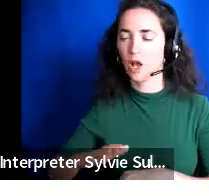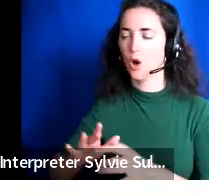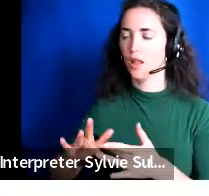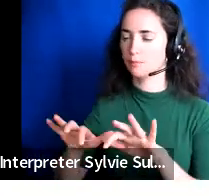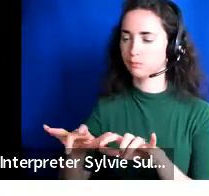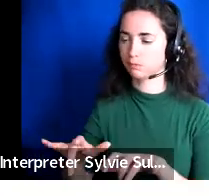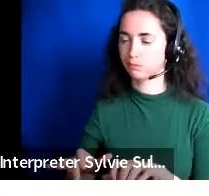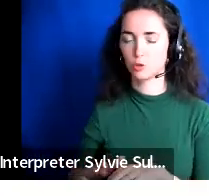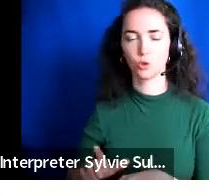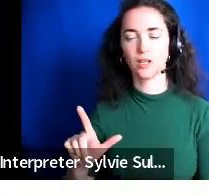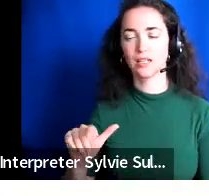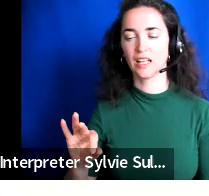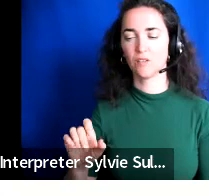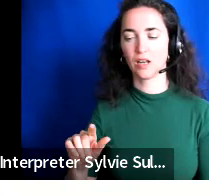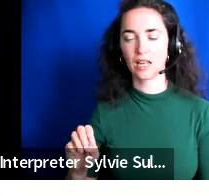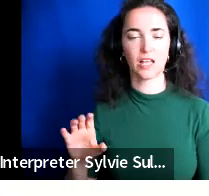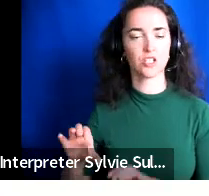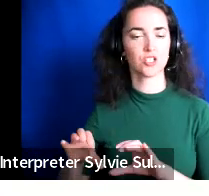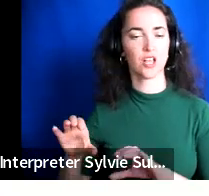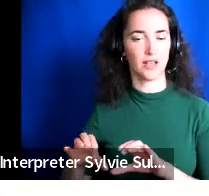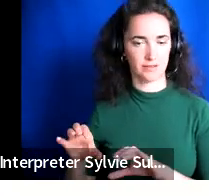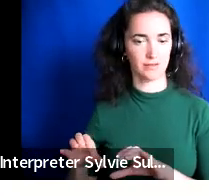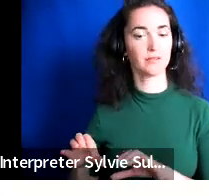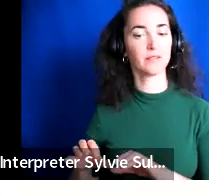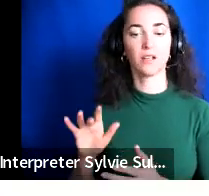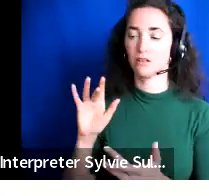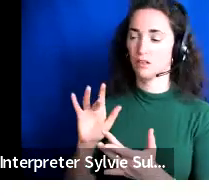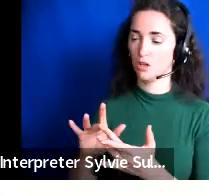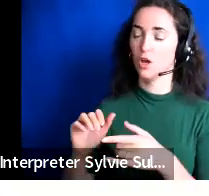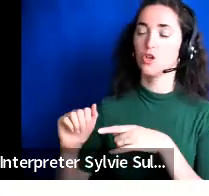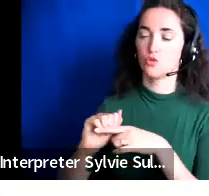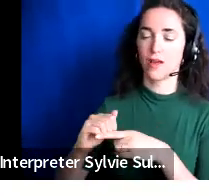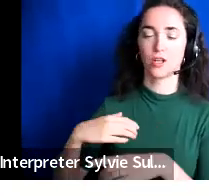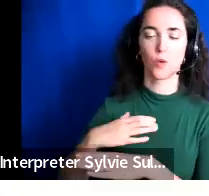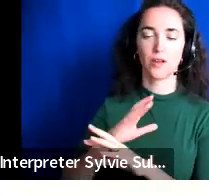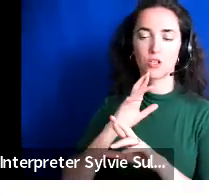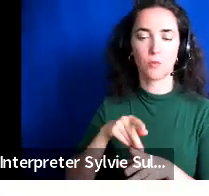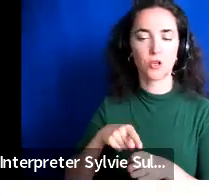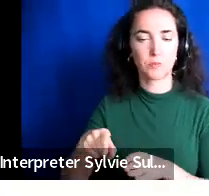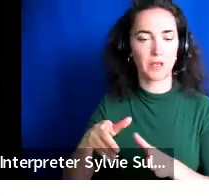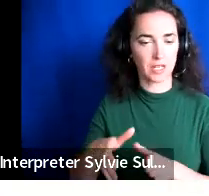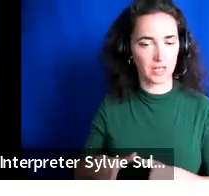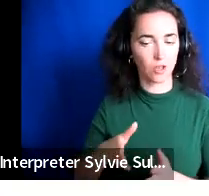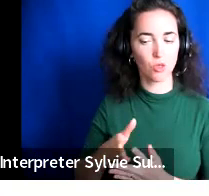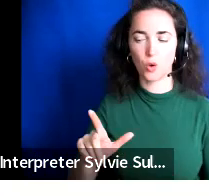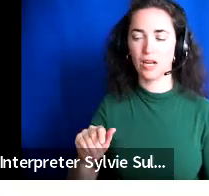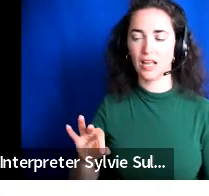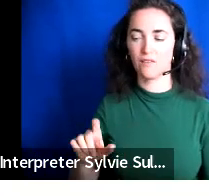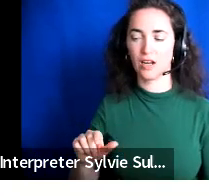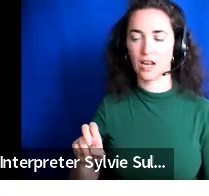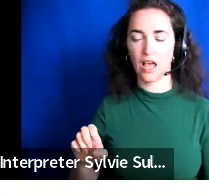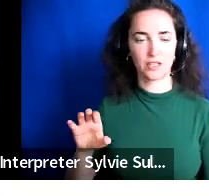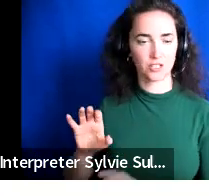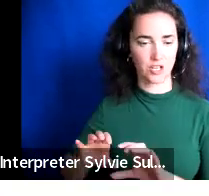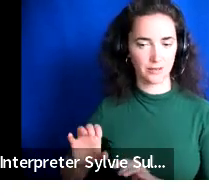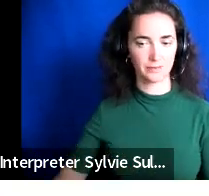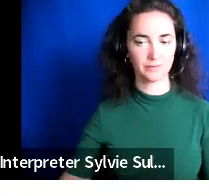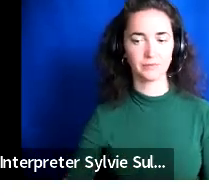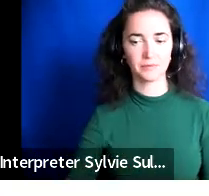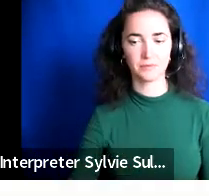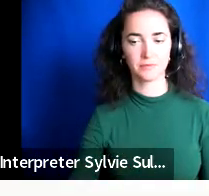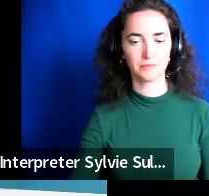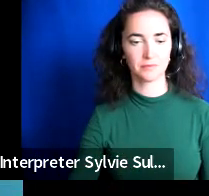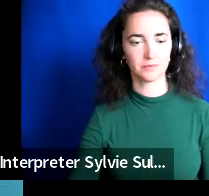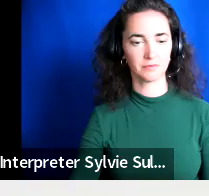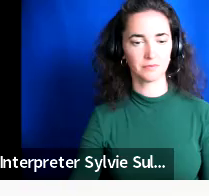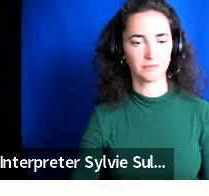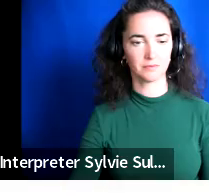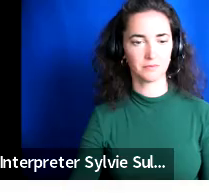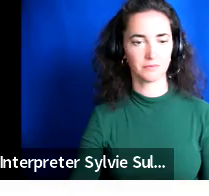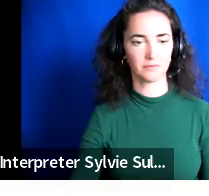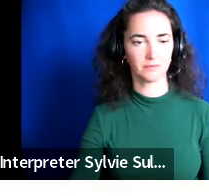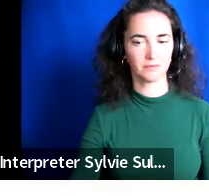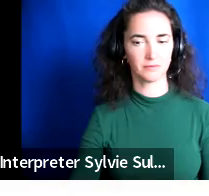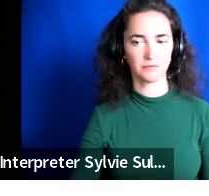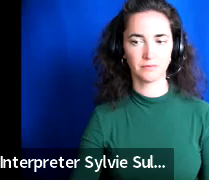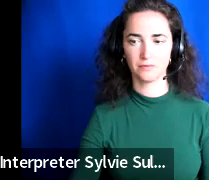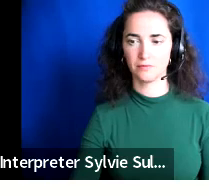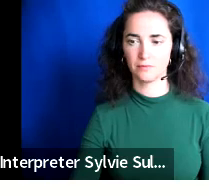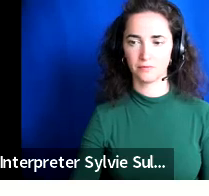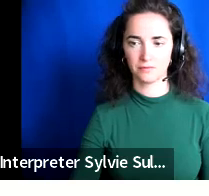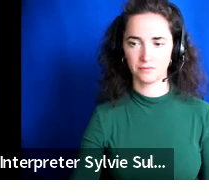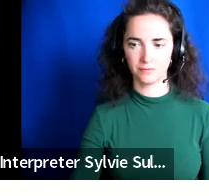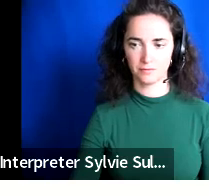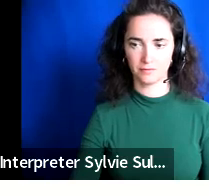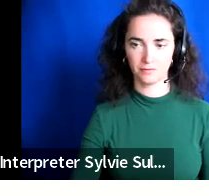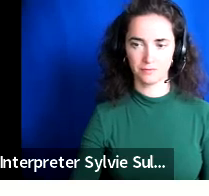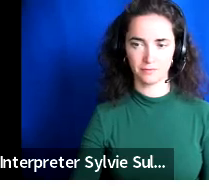online to the lifeline chat option, and then can chat with a trained crisis response specialist through the lifeline chat